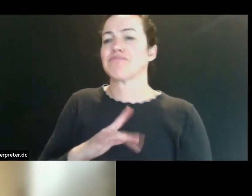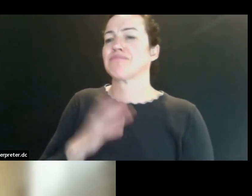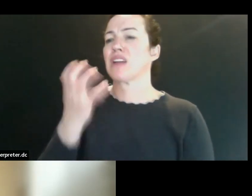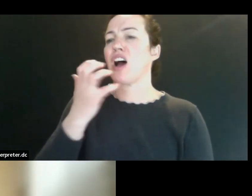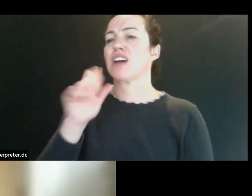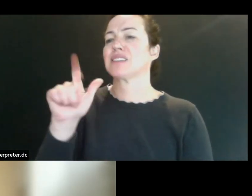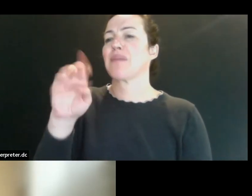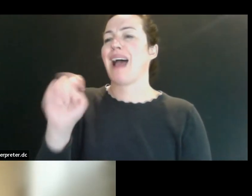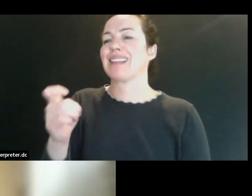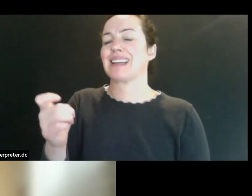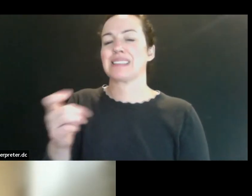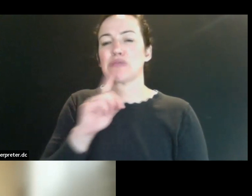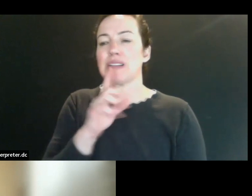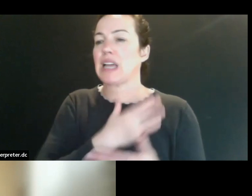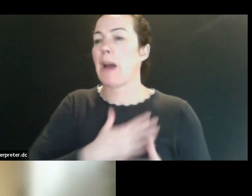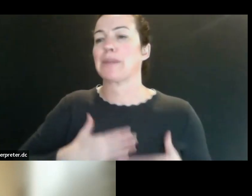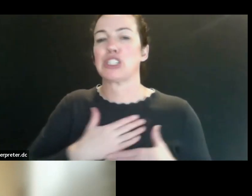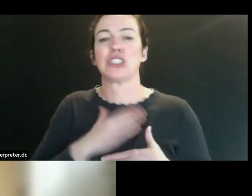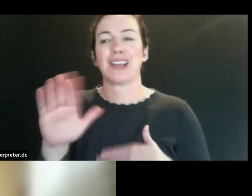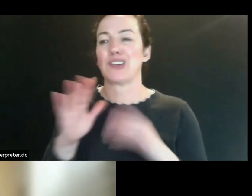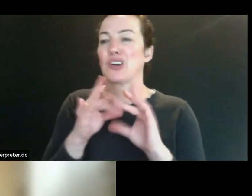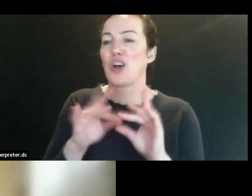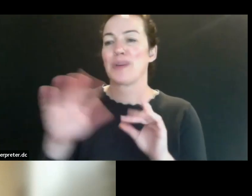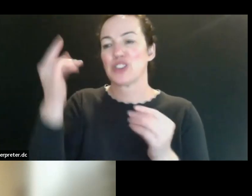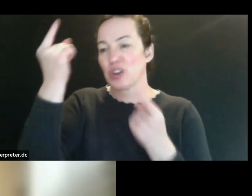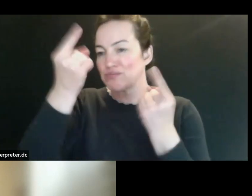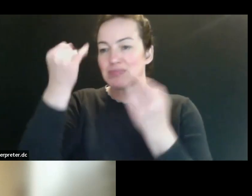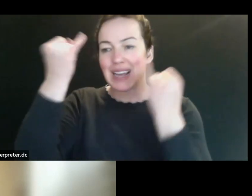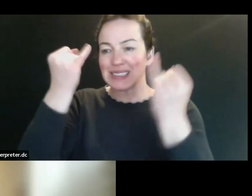I incredibly appreciate your comments, your thoughts and ideas and I definitely look forward